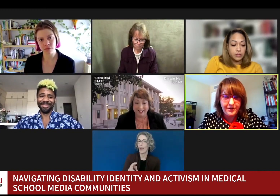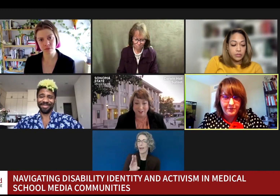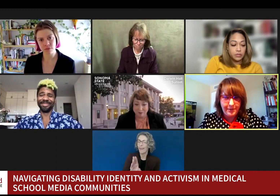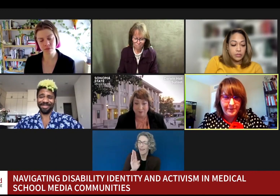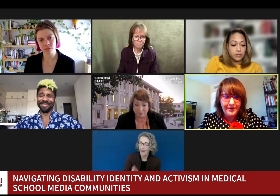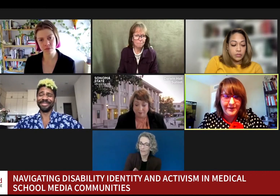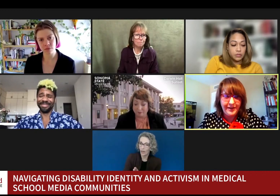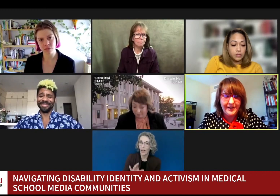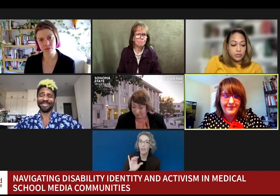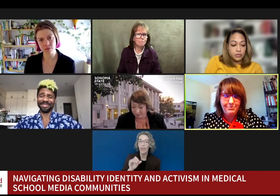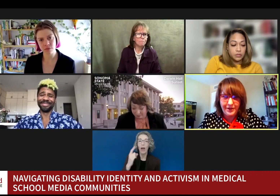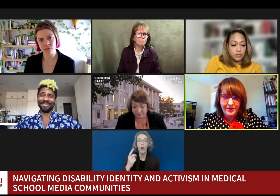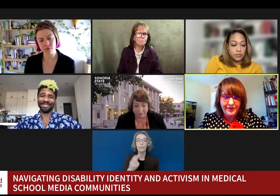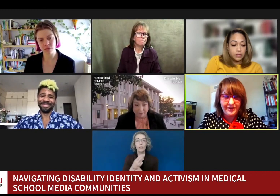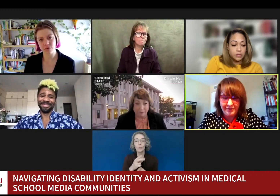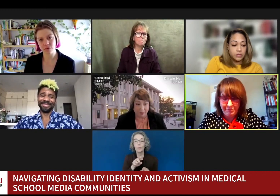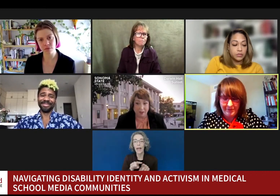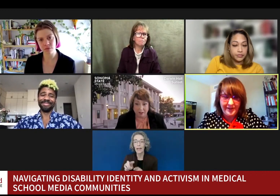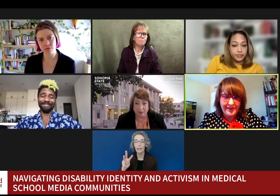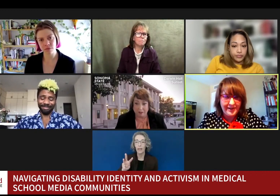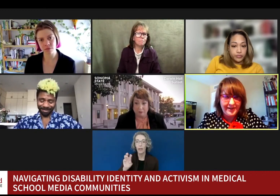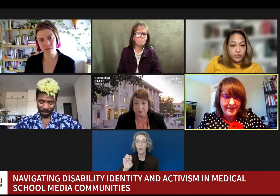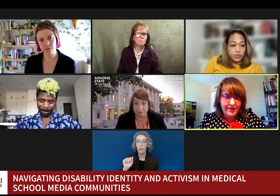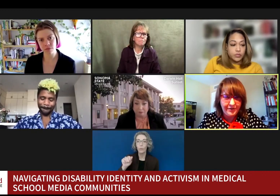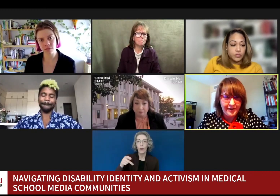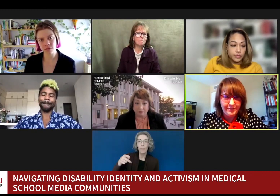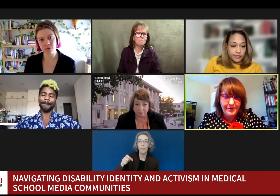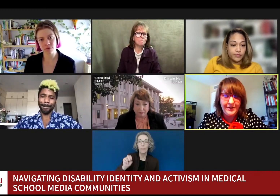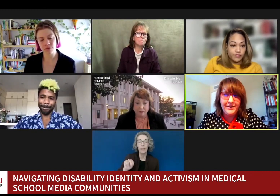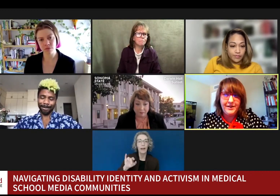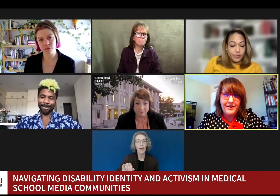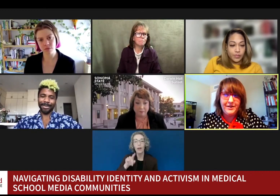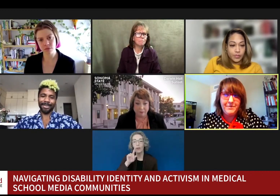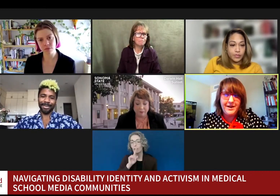used as a weapon like it bludgeoned people's identities out of them.